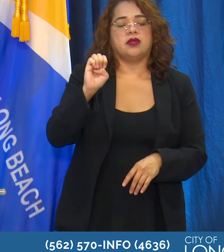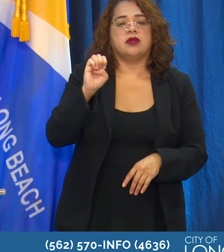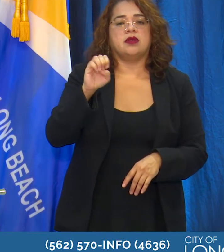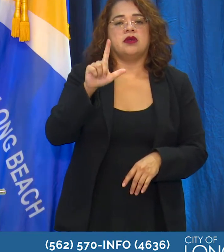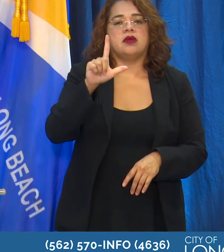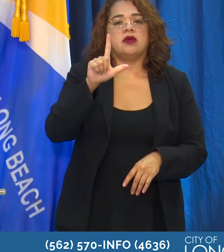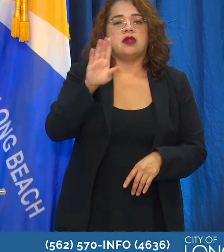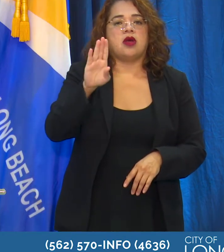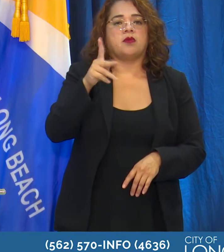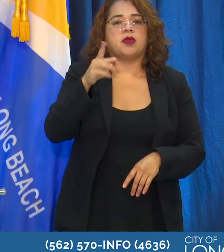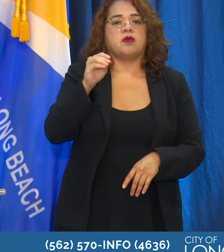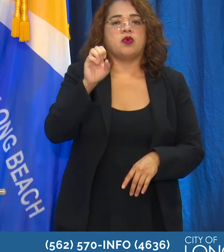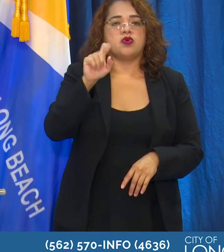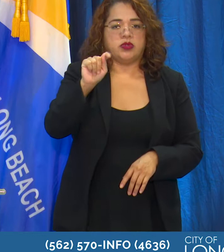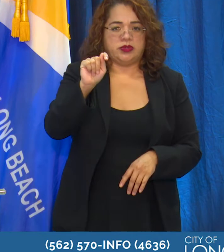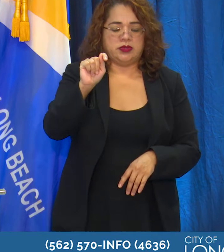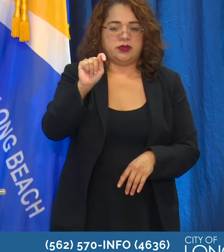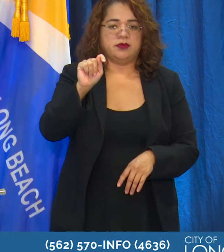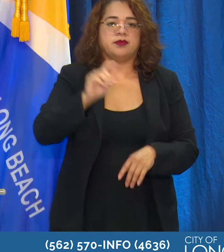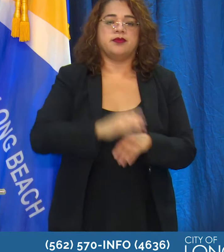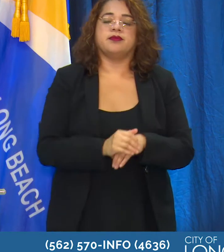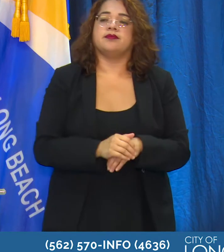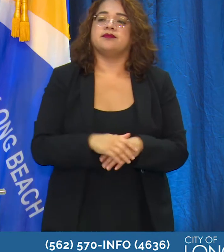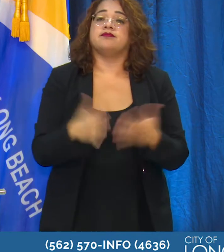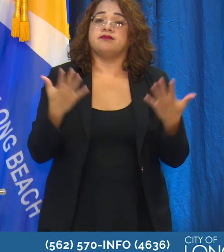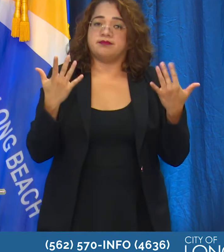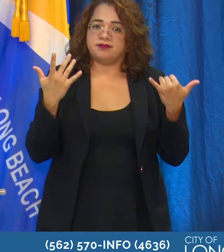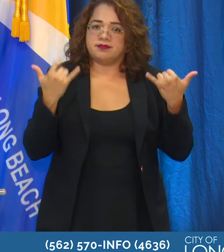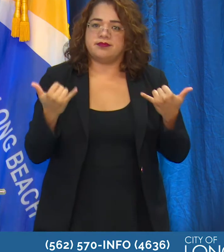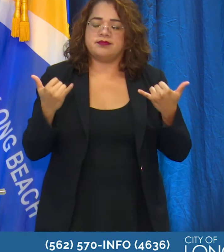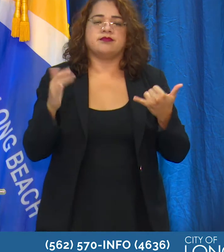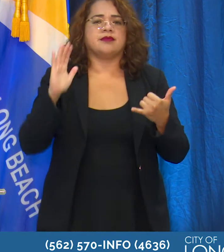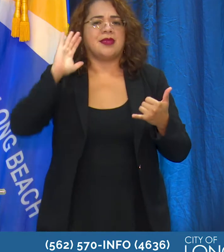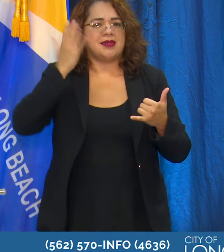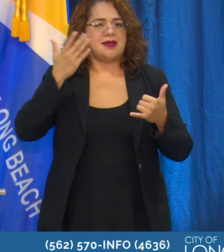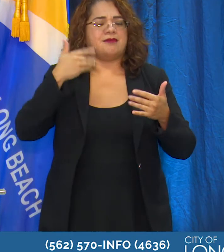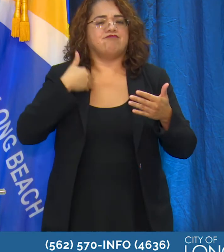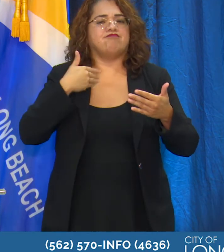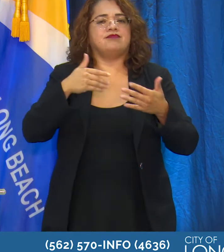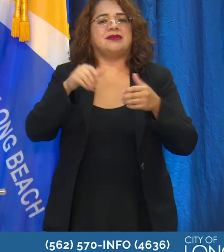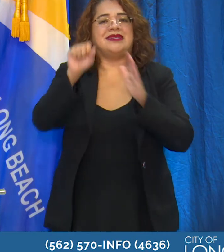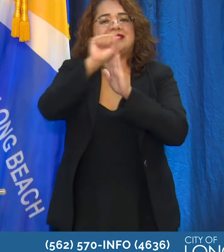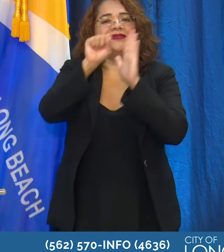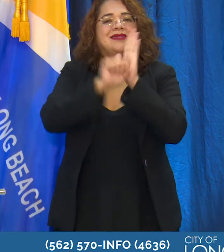Hey there. So now that we seem to be inching closer to meeting the state indicators, can you tell